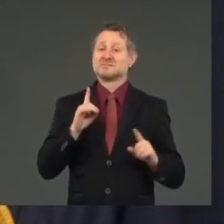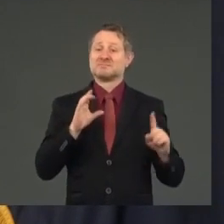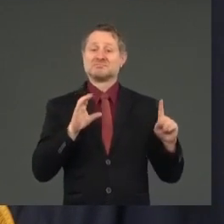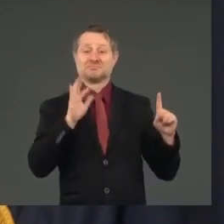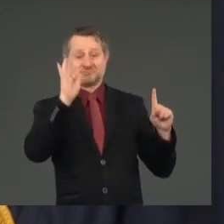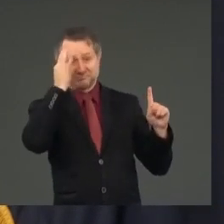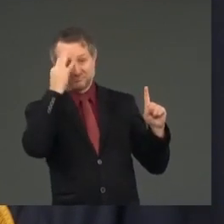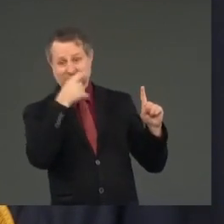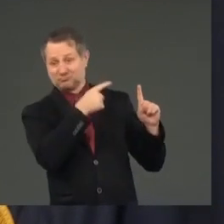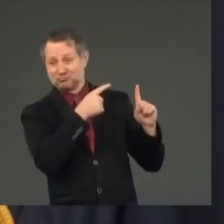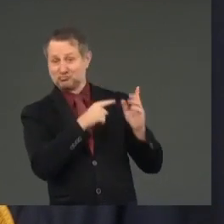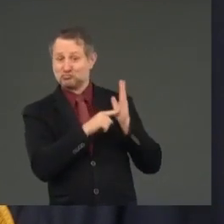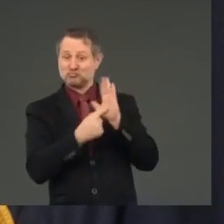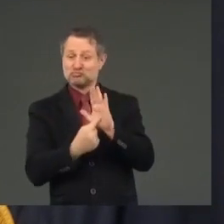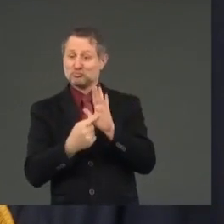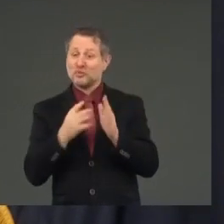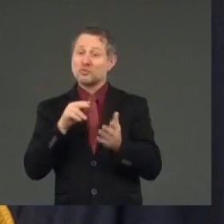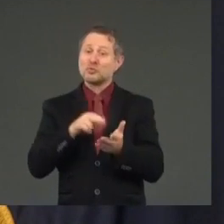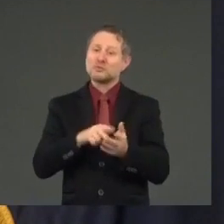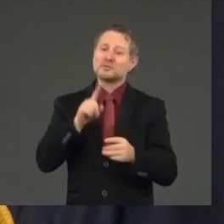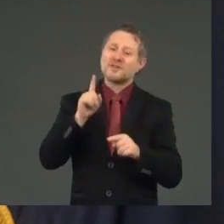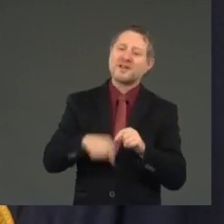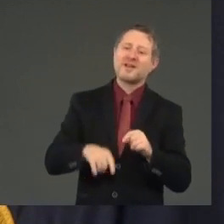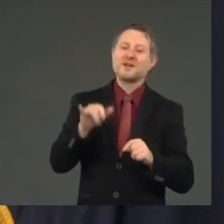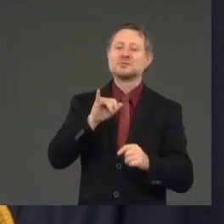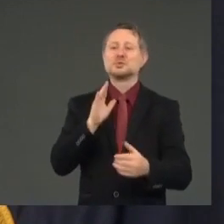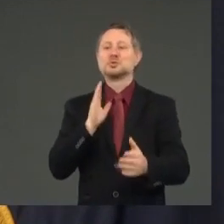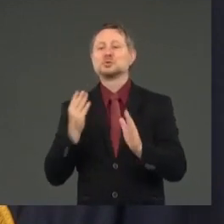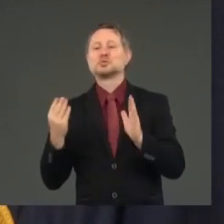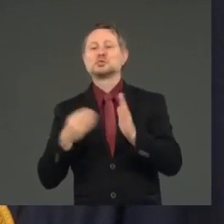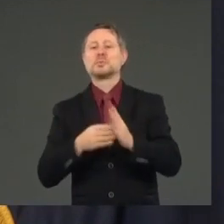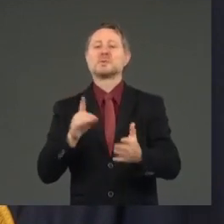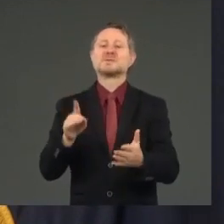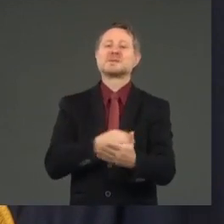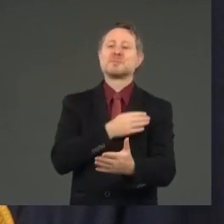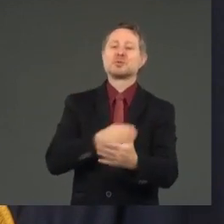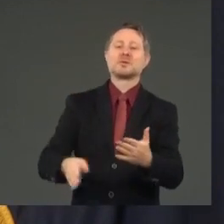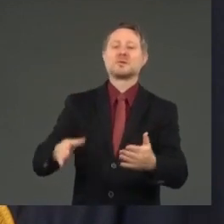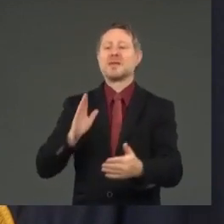SO HERE ARE THE FACTS.